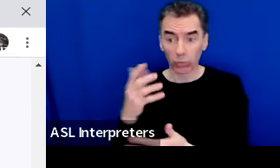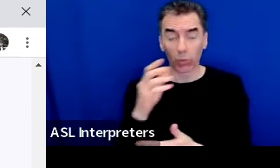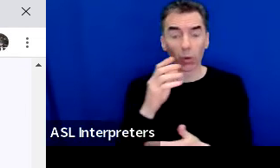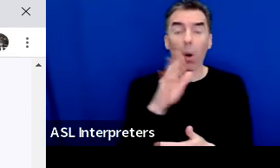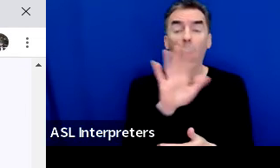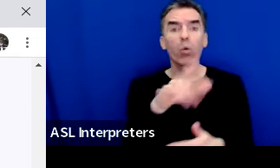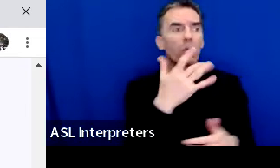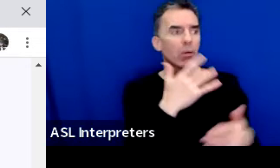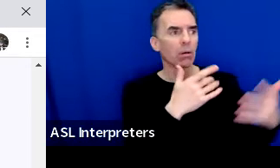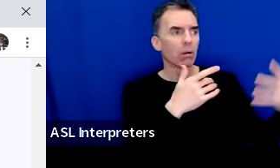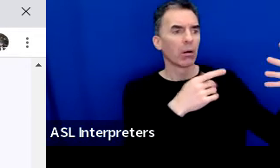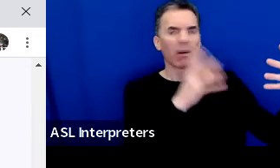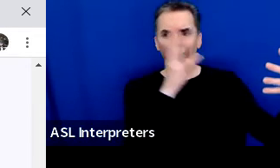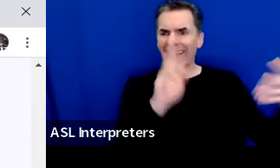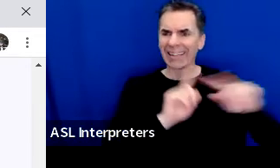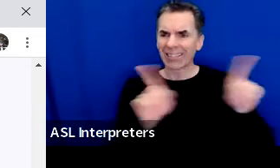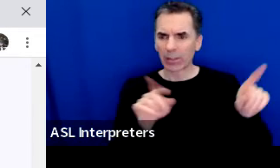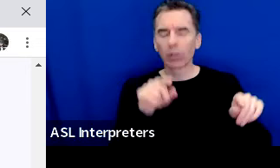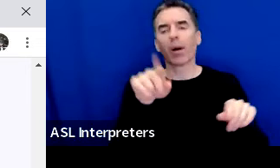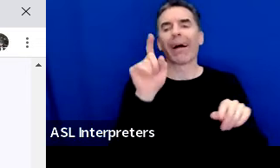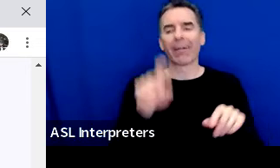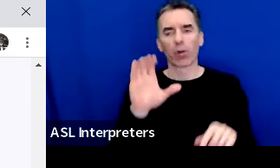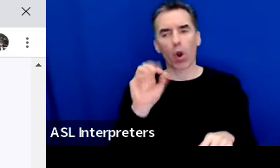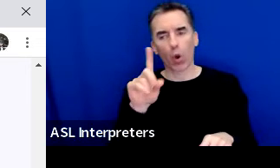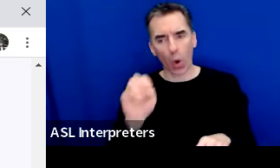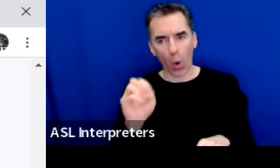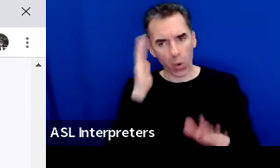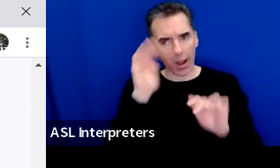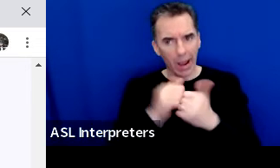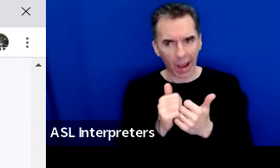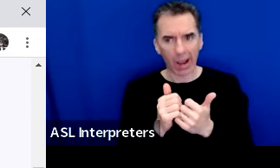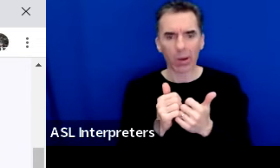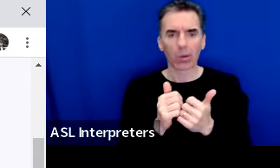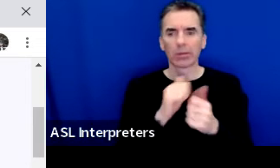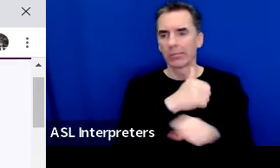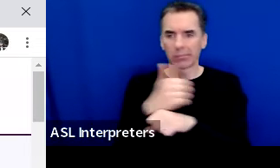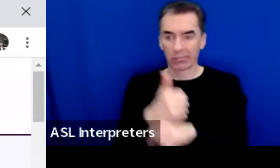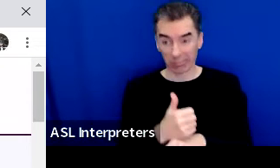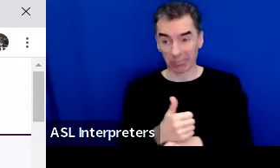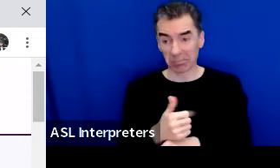because that means you got to use the coding and create your own question so that you can do the other thing you can do.